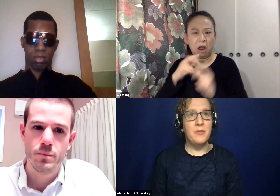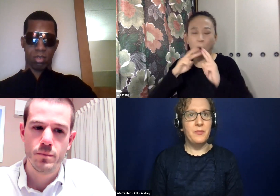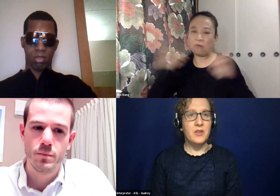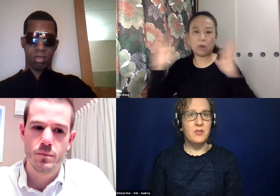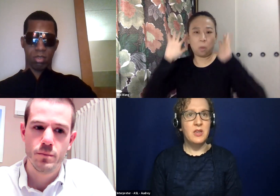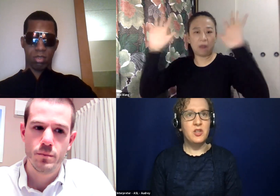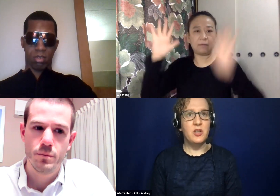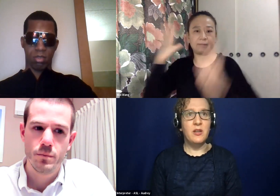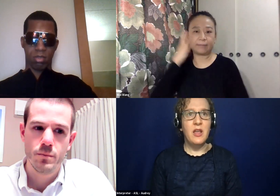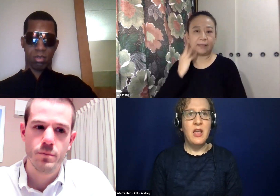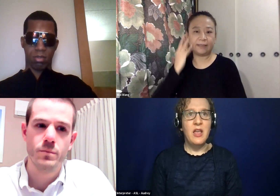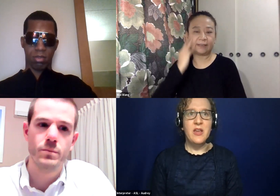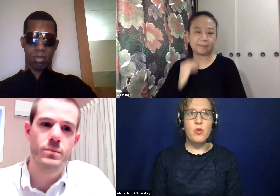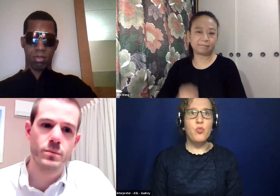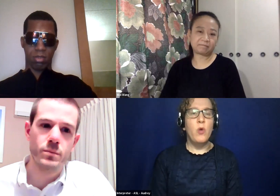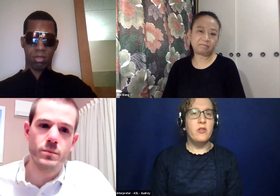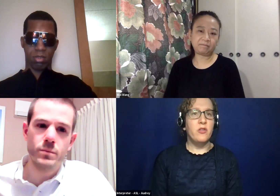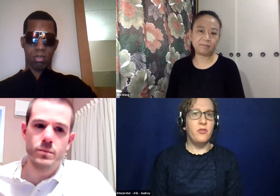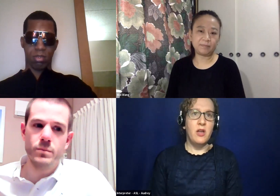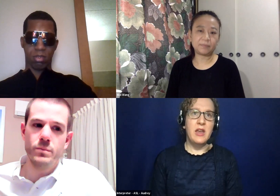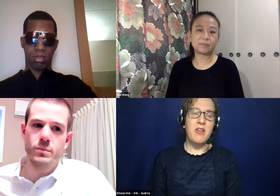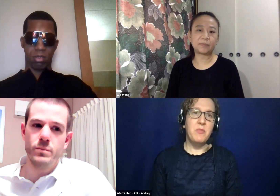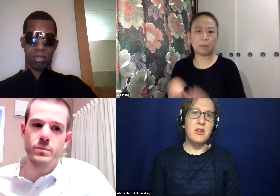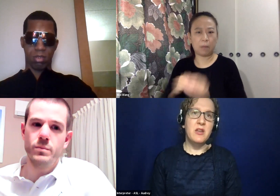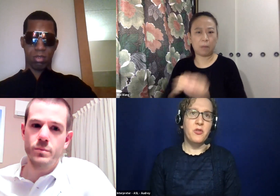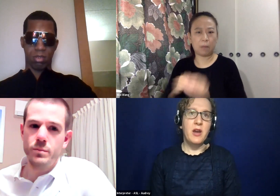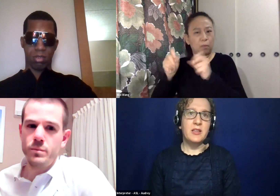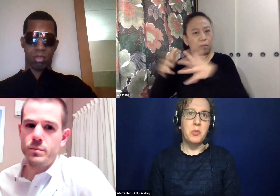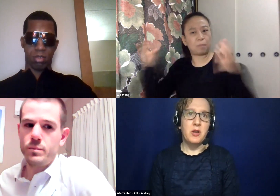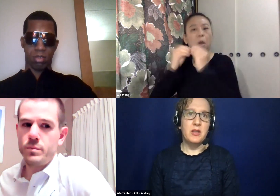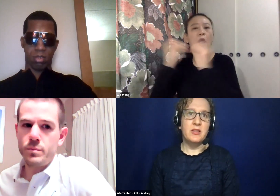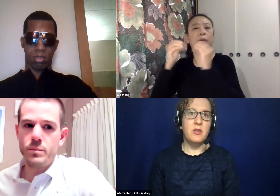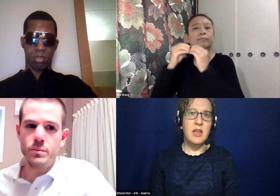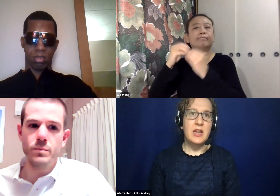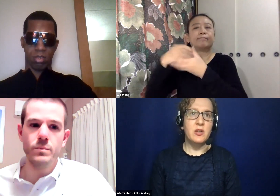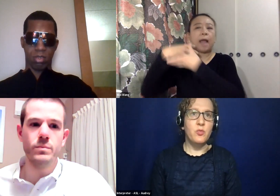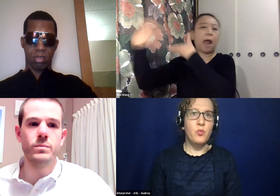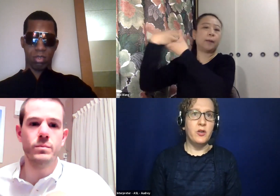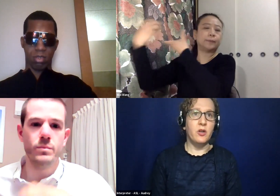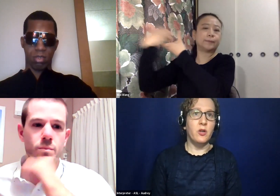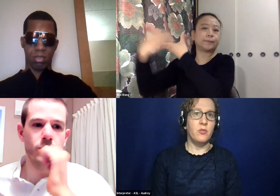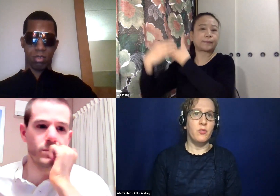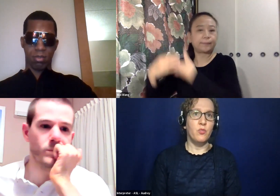Association that were wonderful and it gave me another great experience to engage in a wider